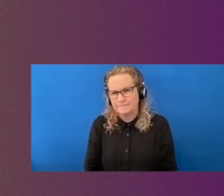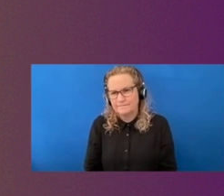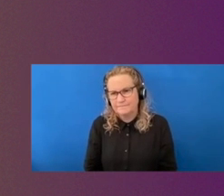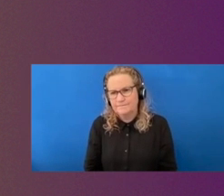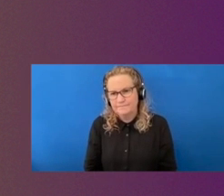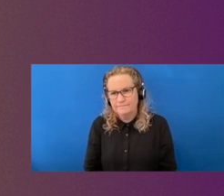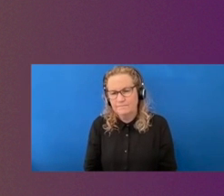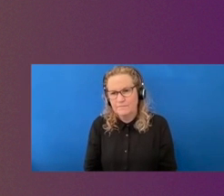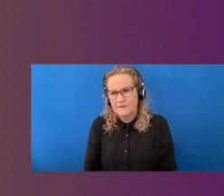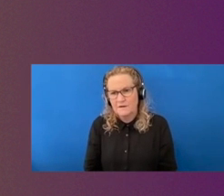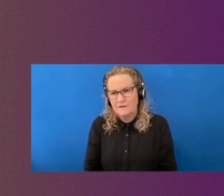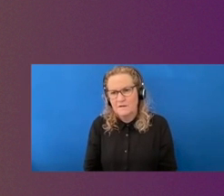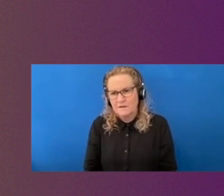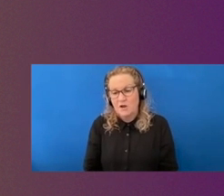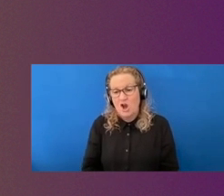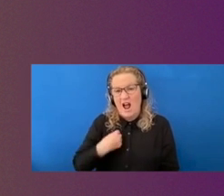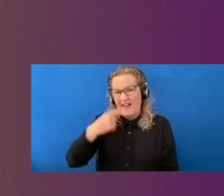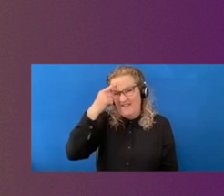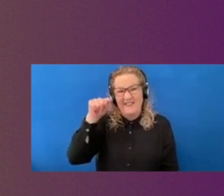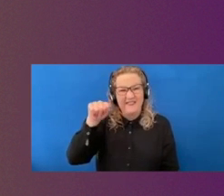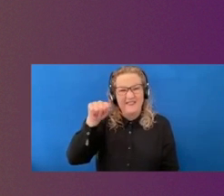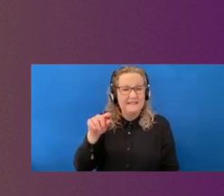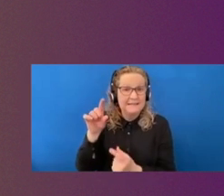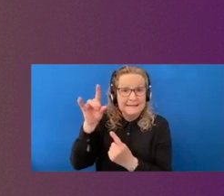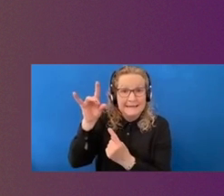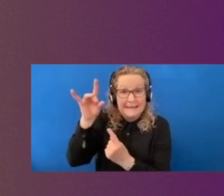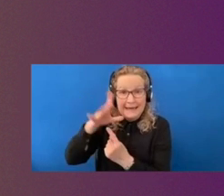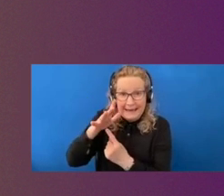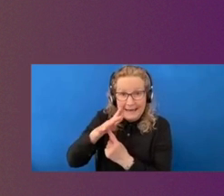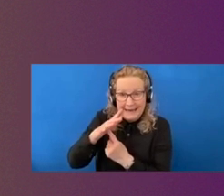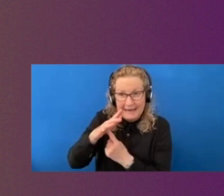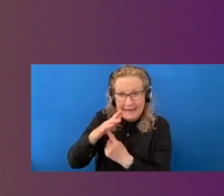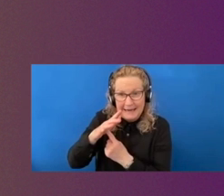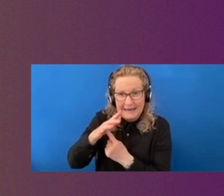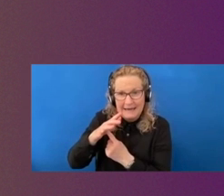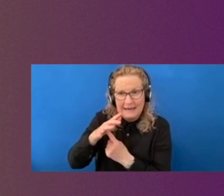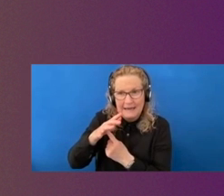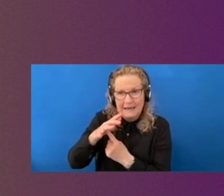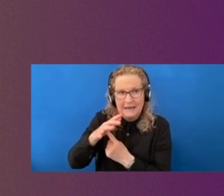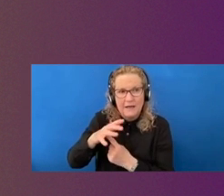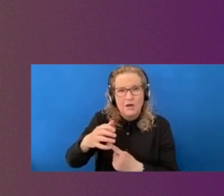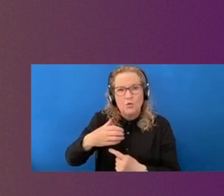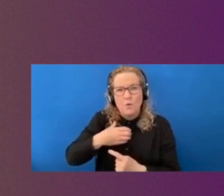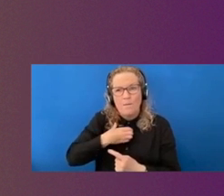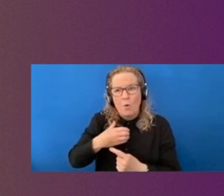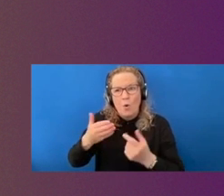believe would be key to sort of a much much wider availability of assistive technology